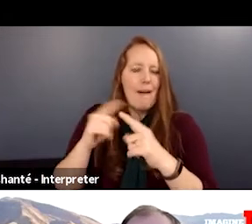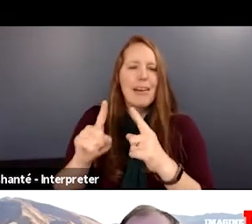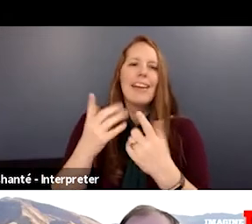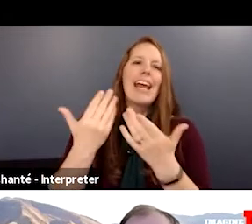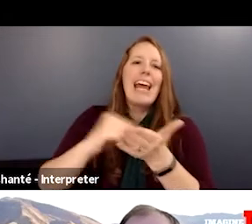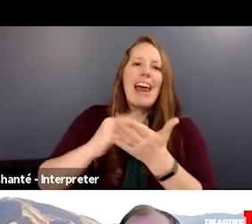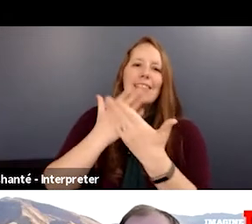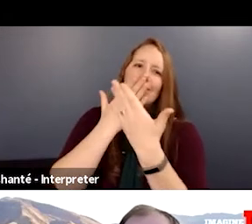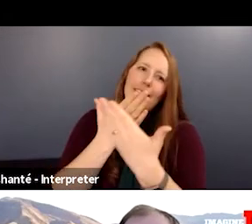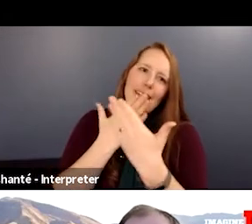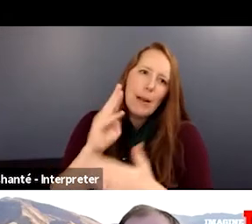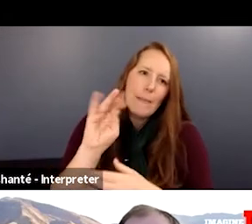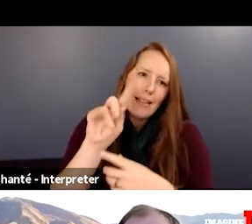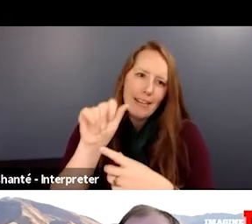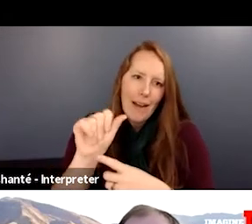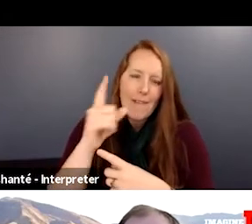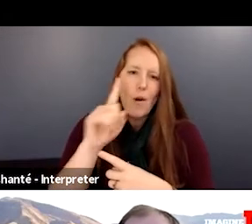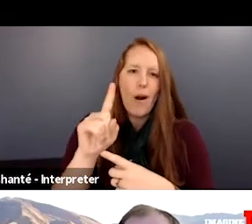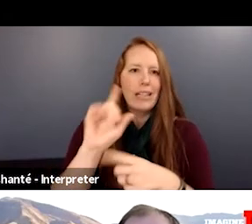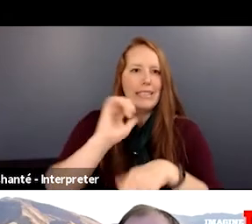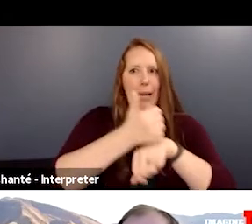altogether and inviting me here today.